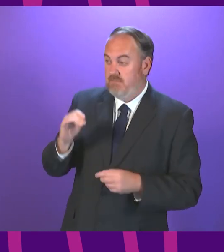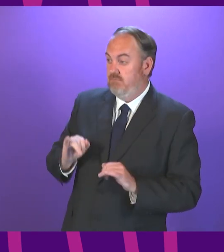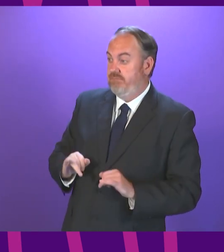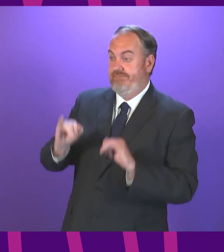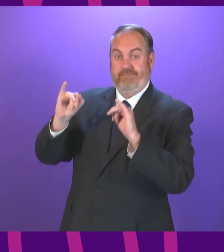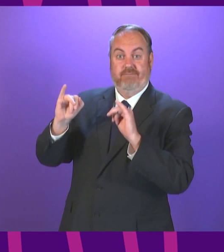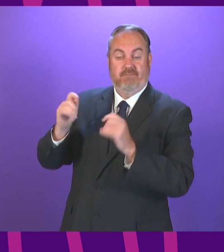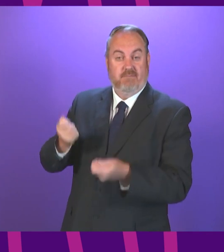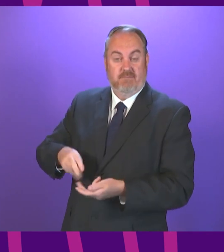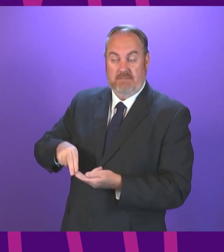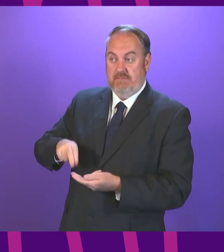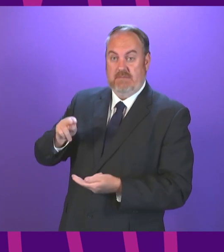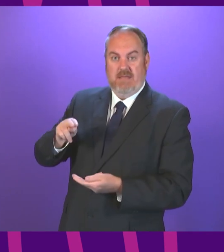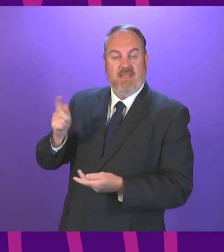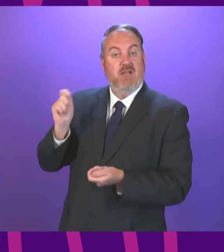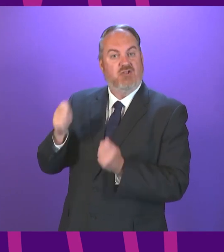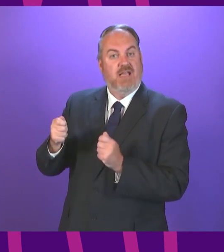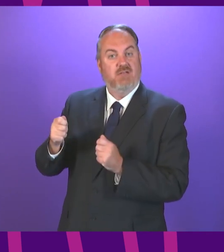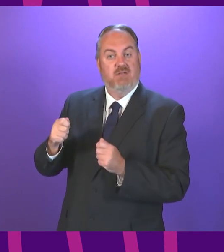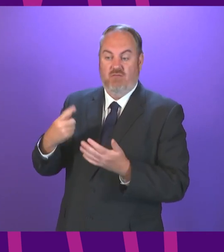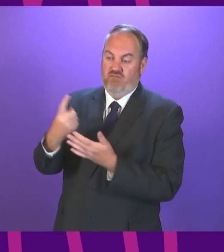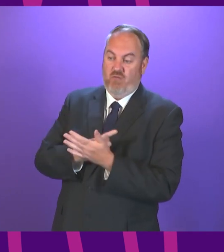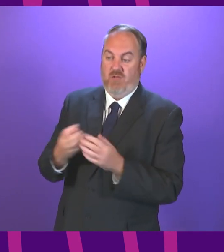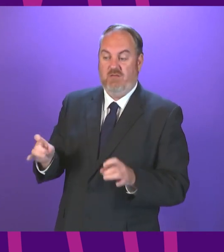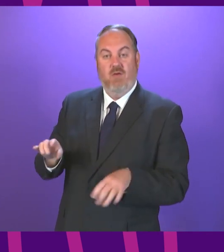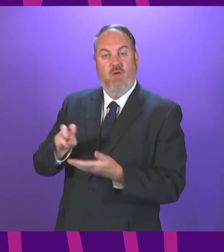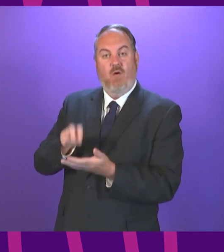that were lifted at the end of June. Israel has also seen a significant rise